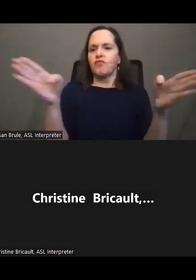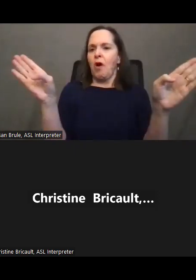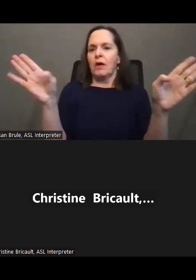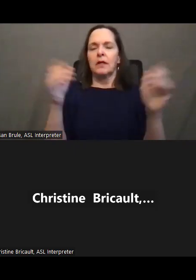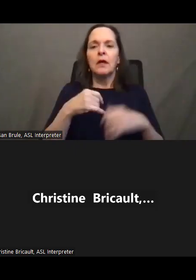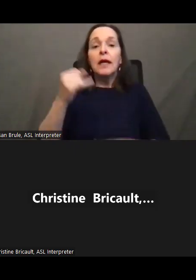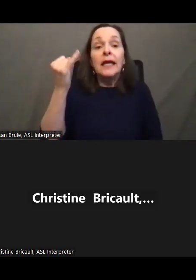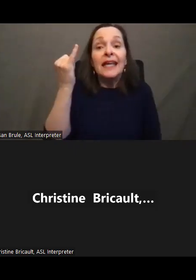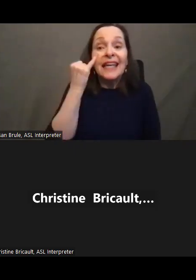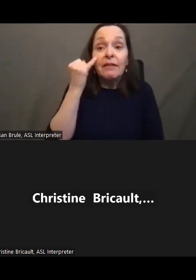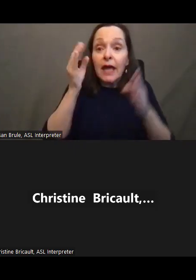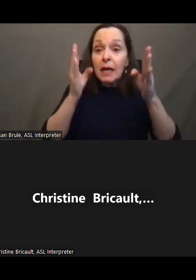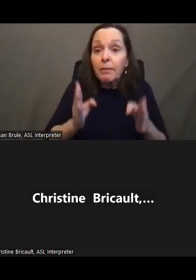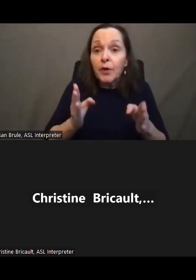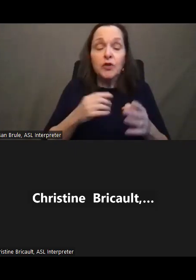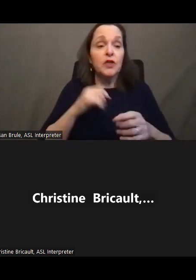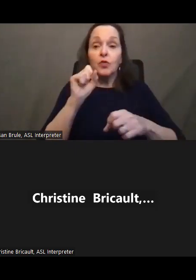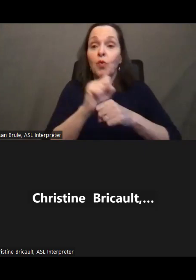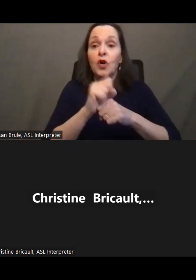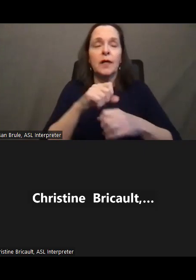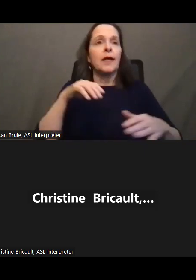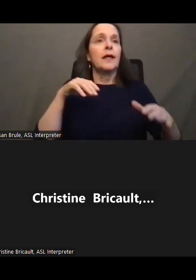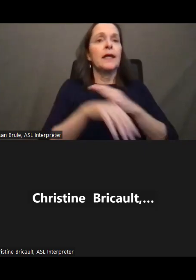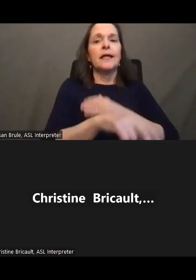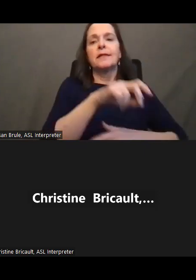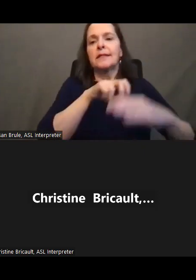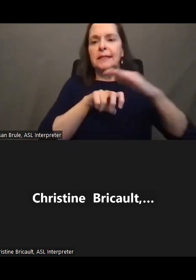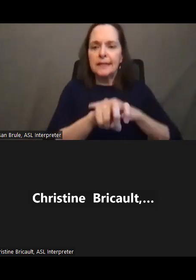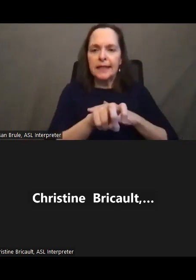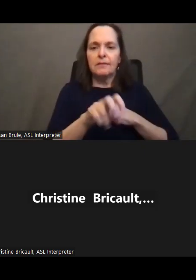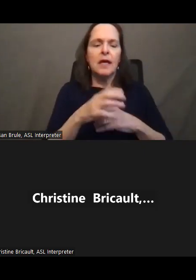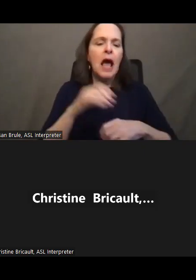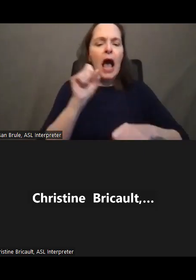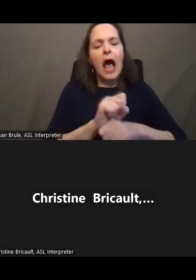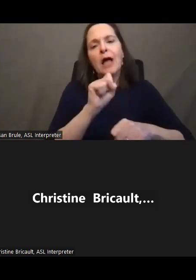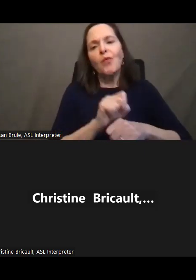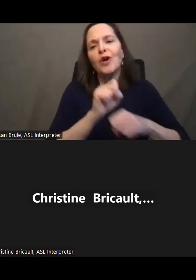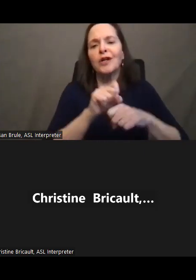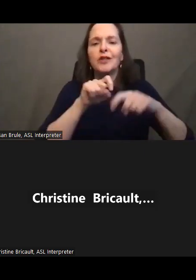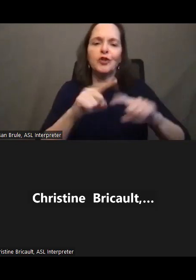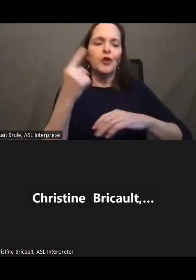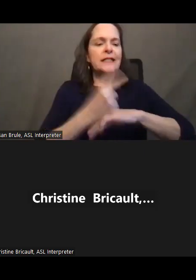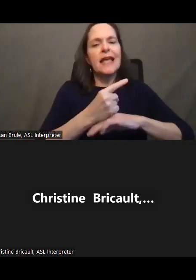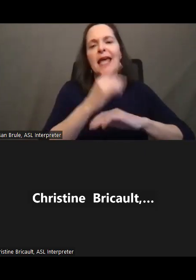It starts prior to that, when they're applying for jobs, and throughout the job application process.